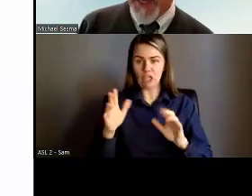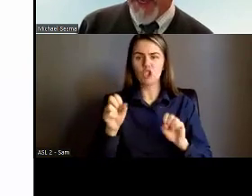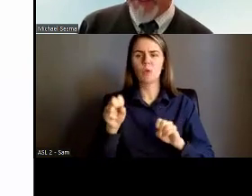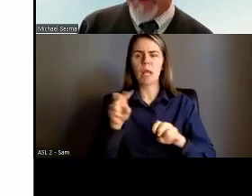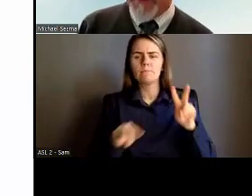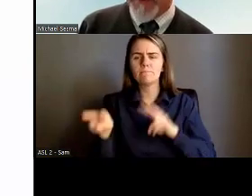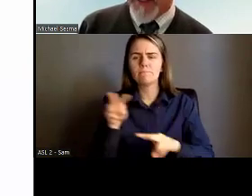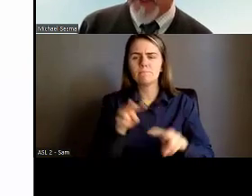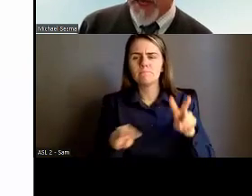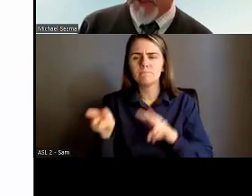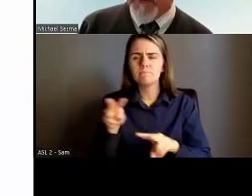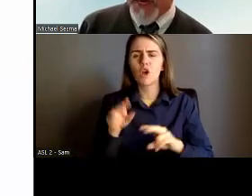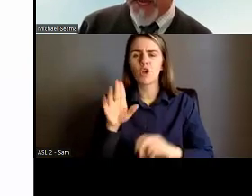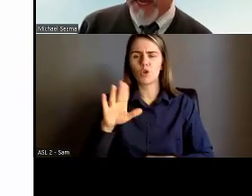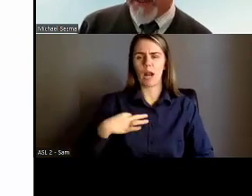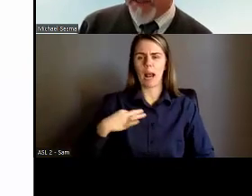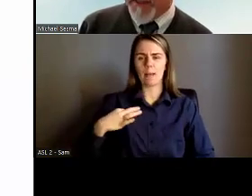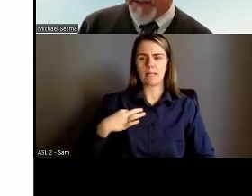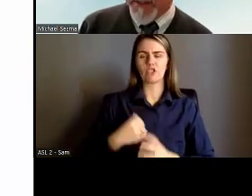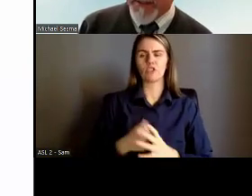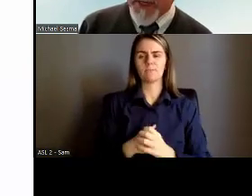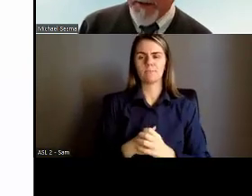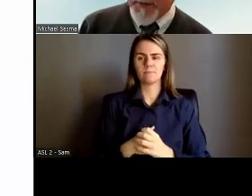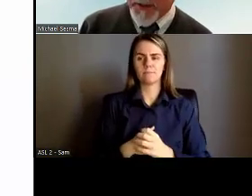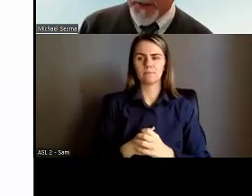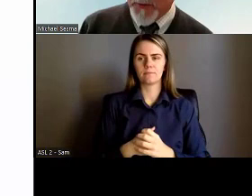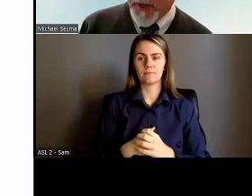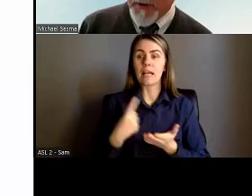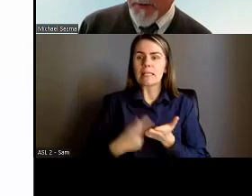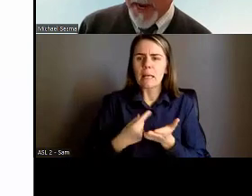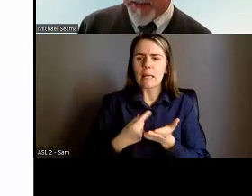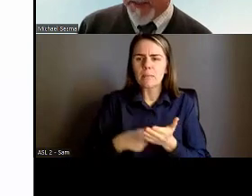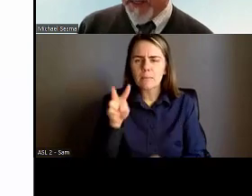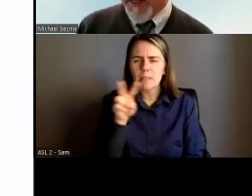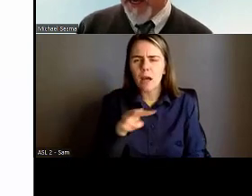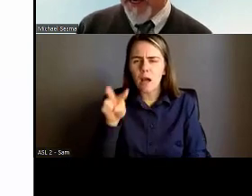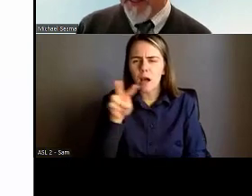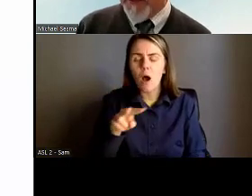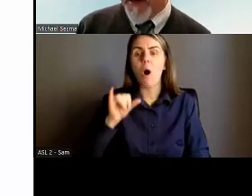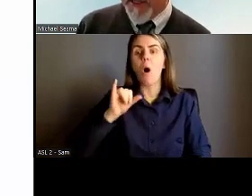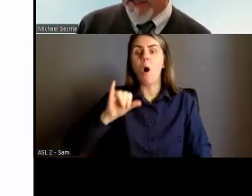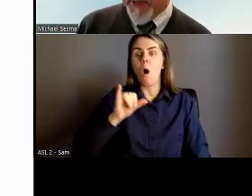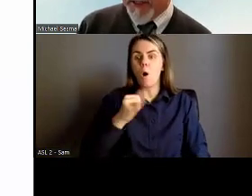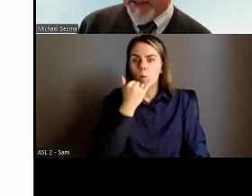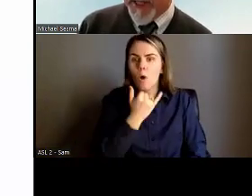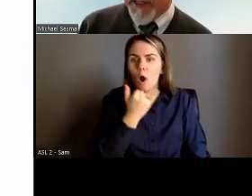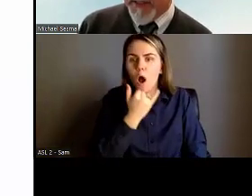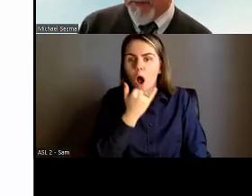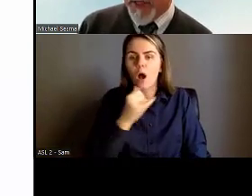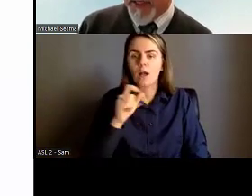and sometimes you find out that there's tons of typos that you want to correct. Things aren't in the places they need to be,